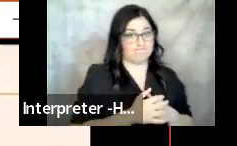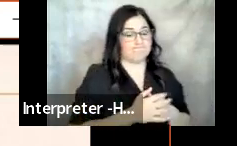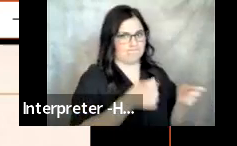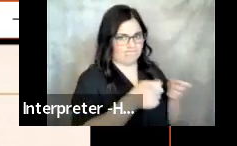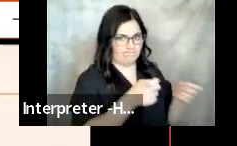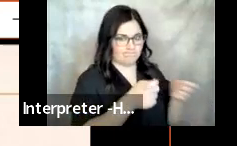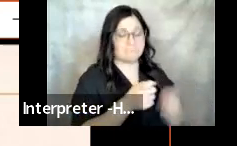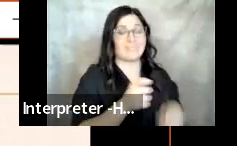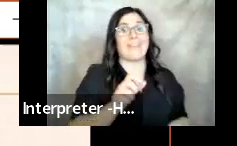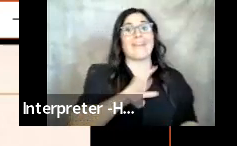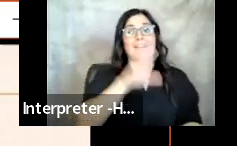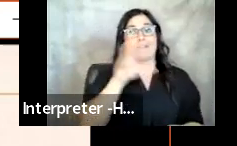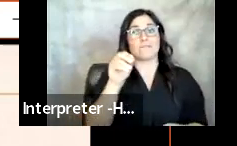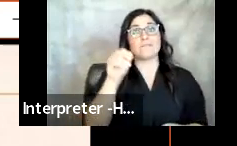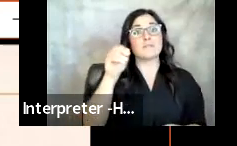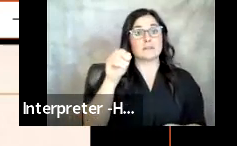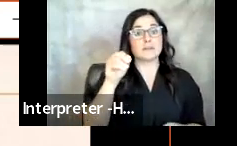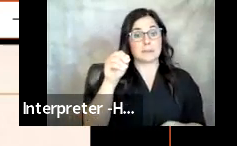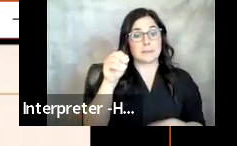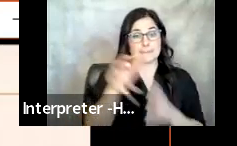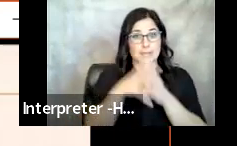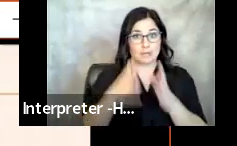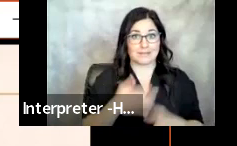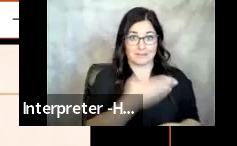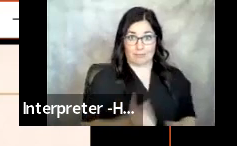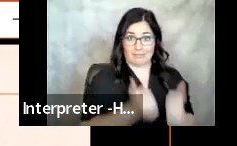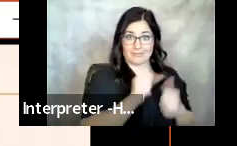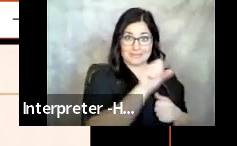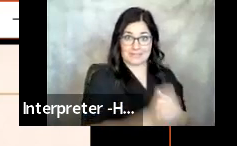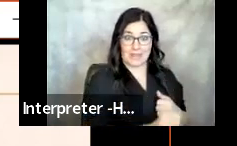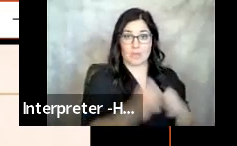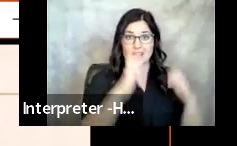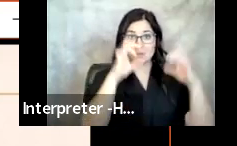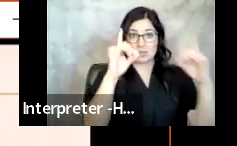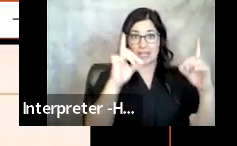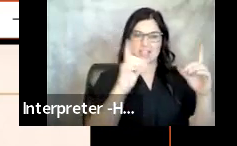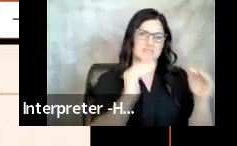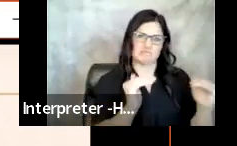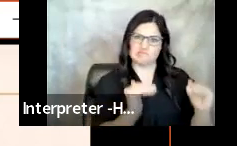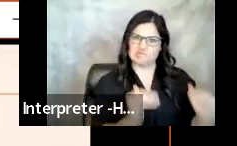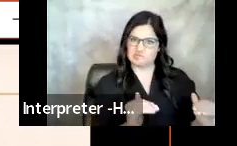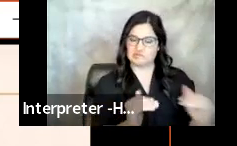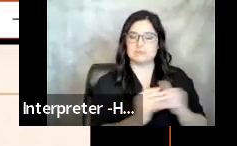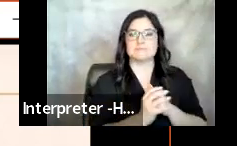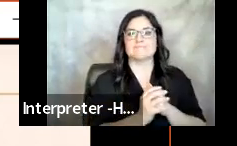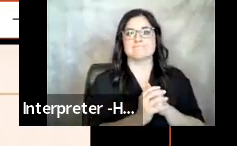In the South. Often don't have very good education. Or any education at.